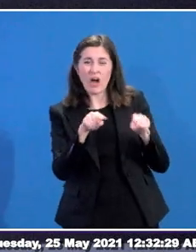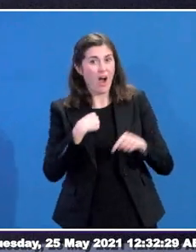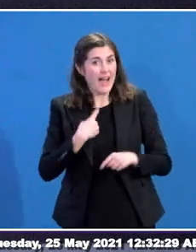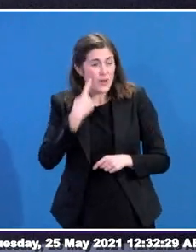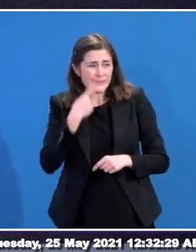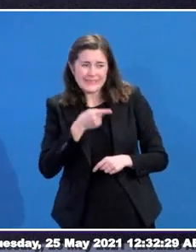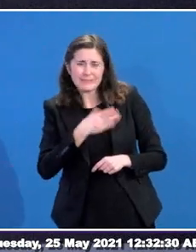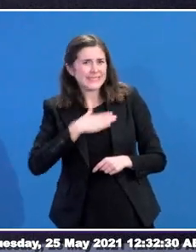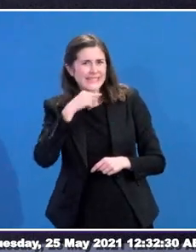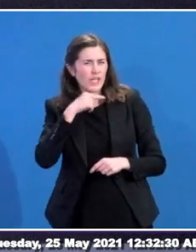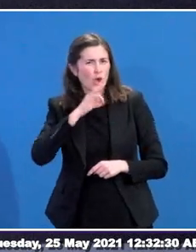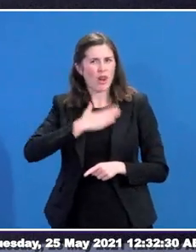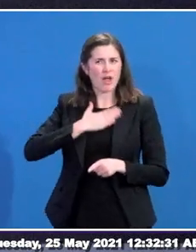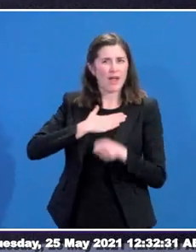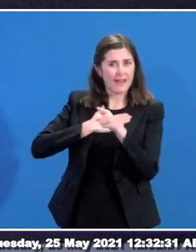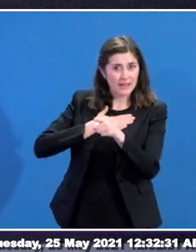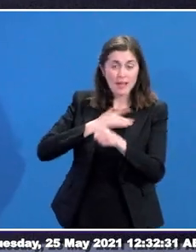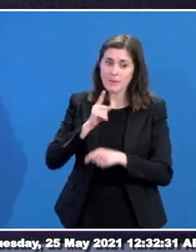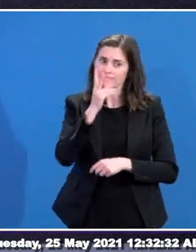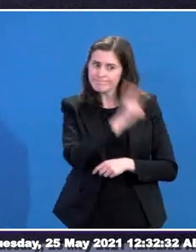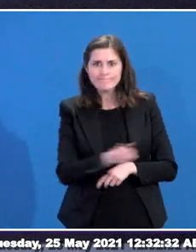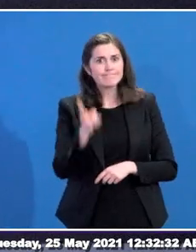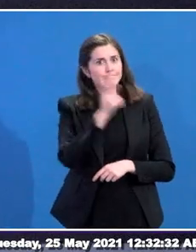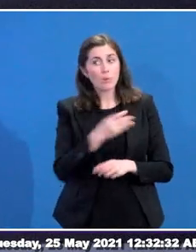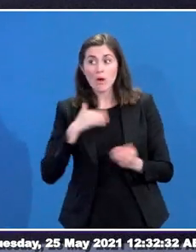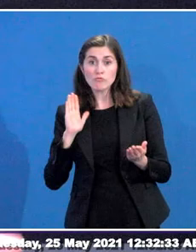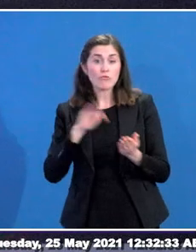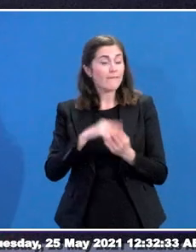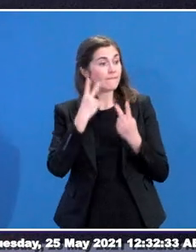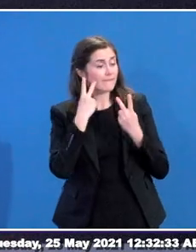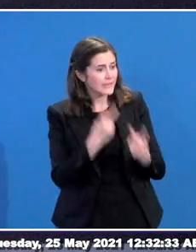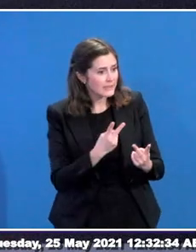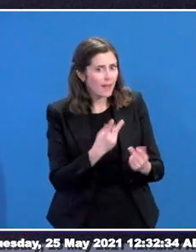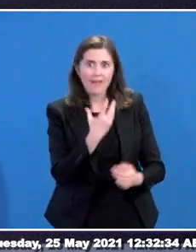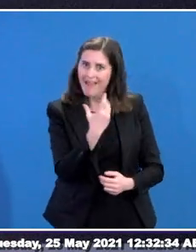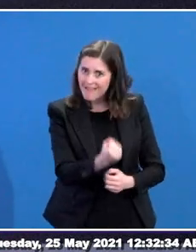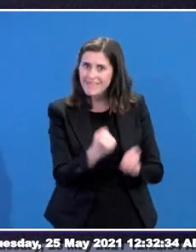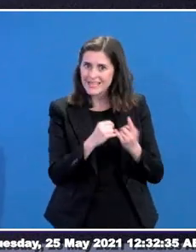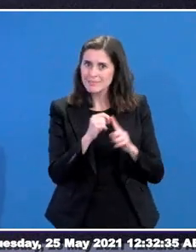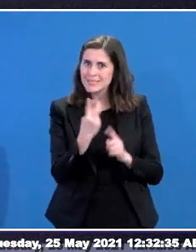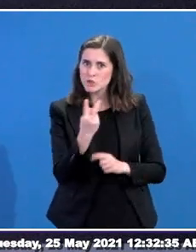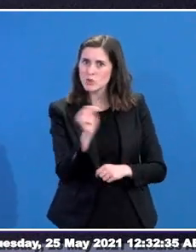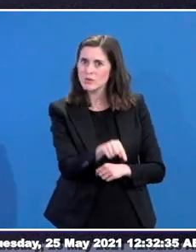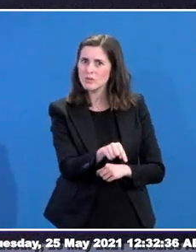But time and time again I've turned up and SP2 was supporting Carl.